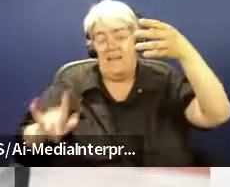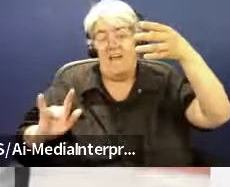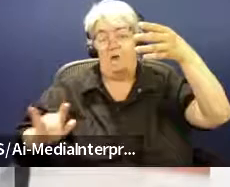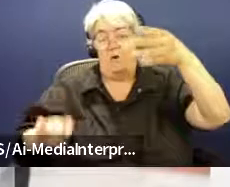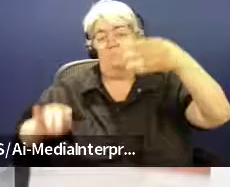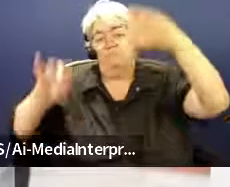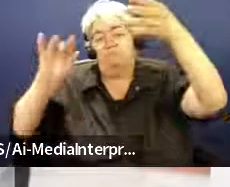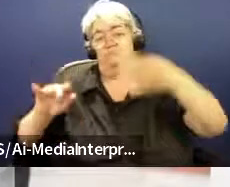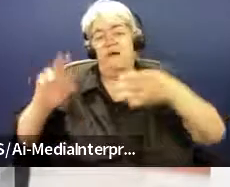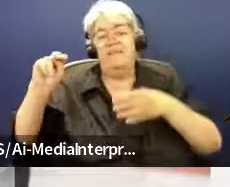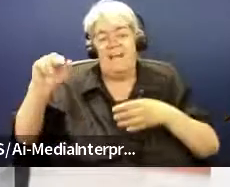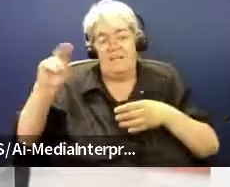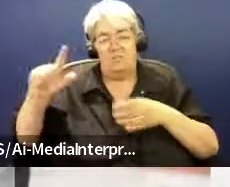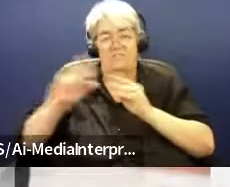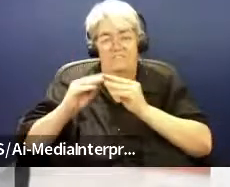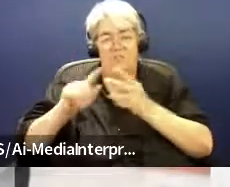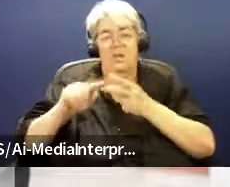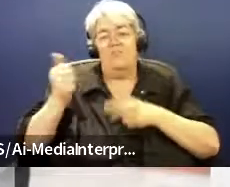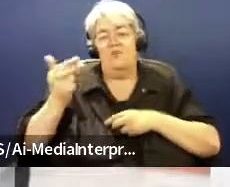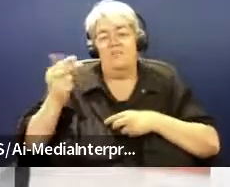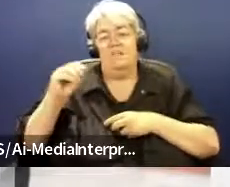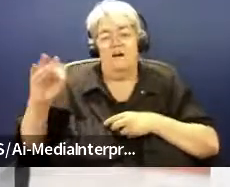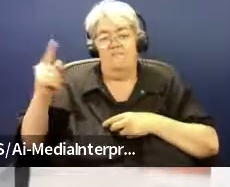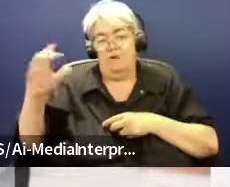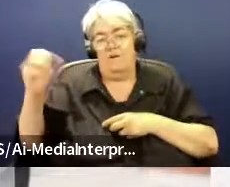a dialogbox with a list of all the hyperlinks on the webpage